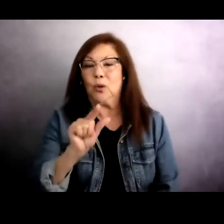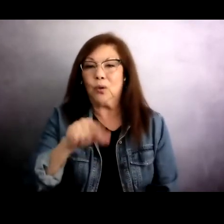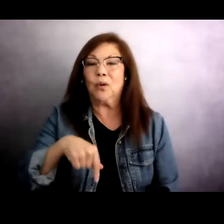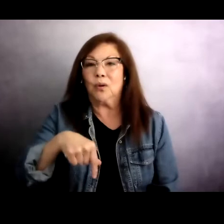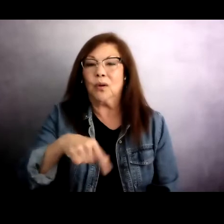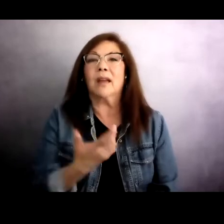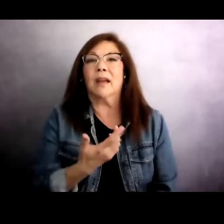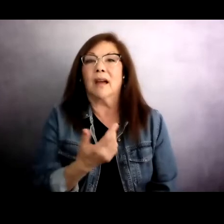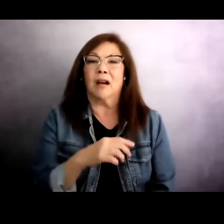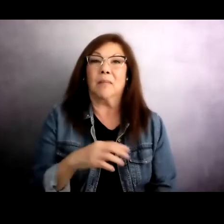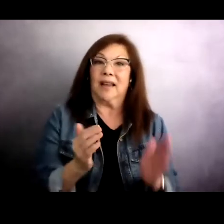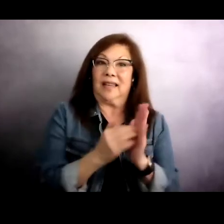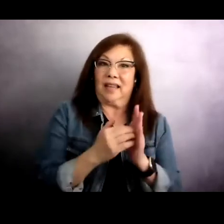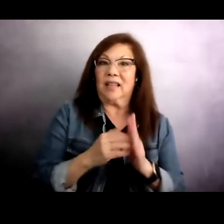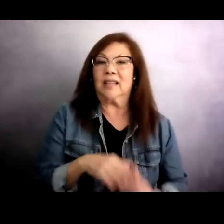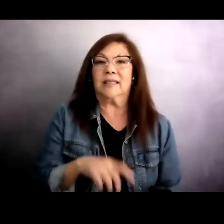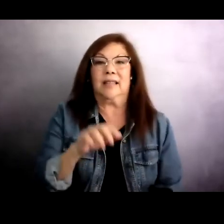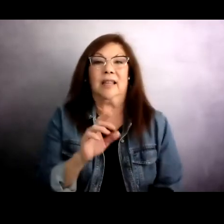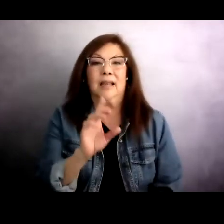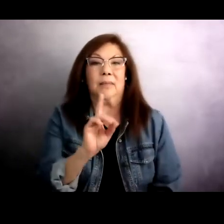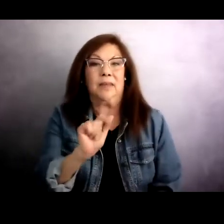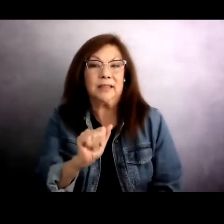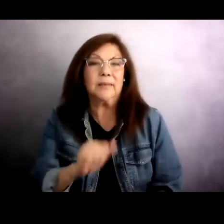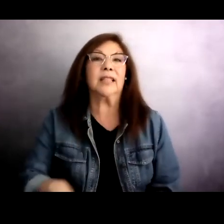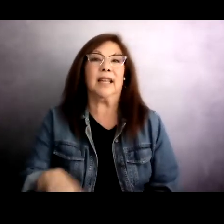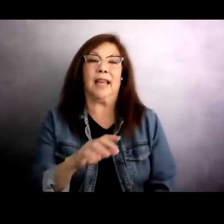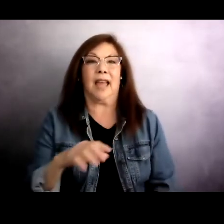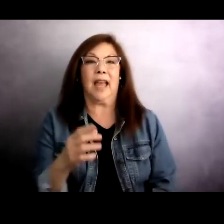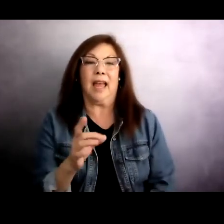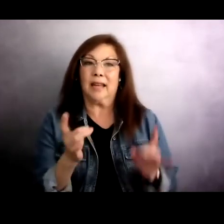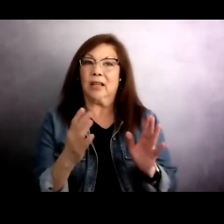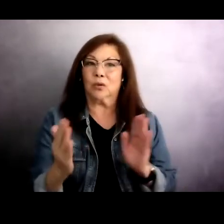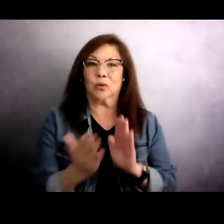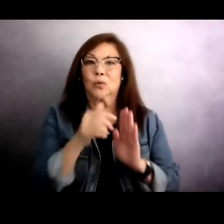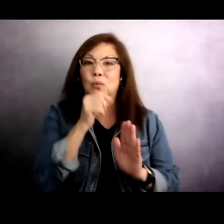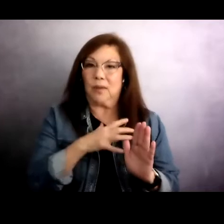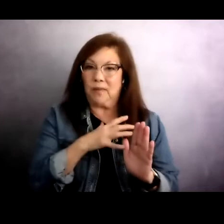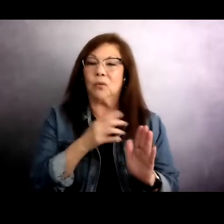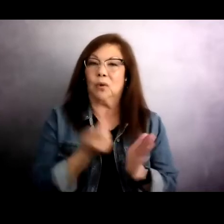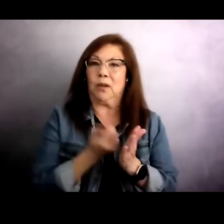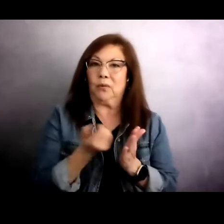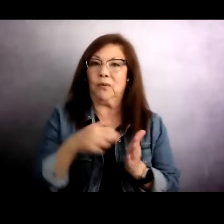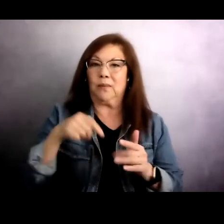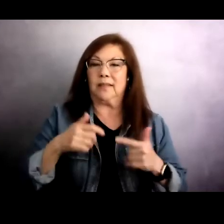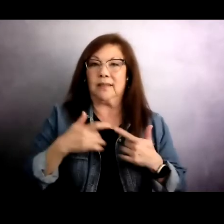We will have time for audience Q&A at the end, and you can ask the question by using